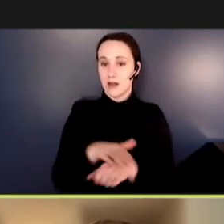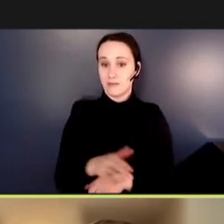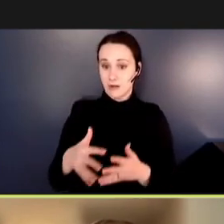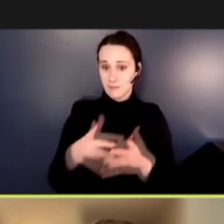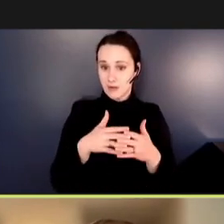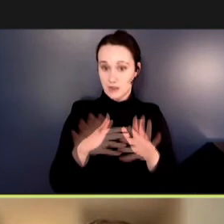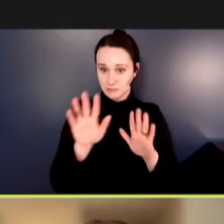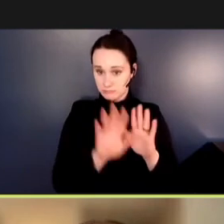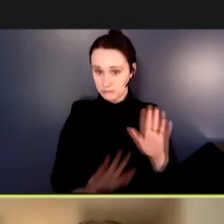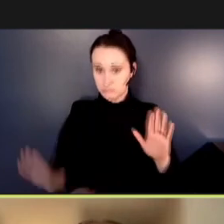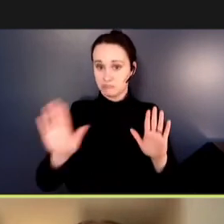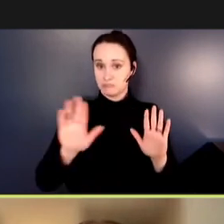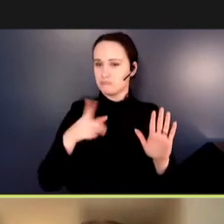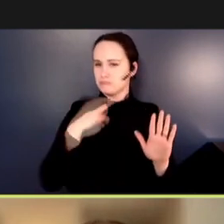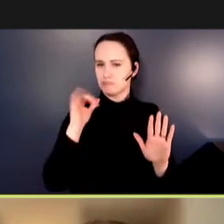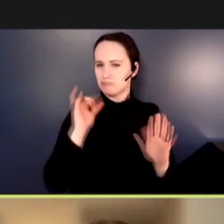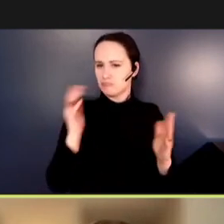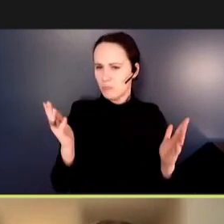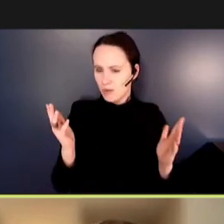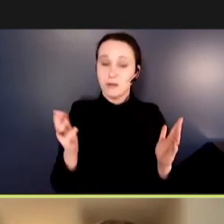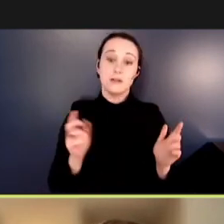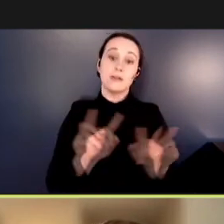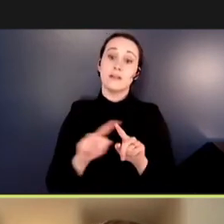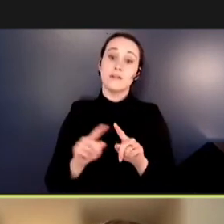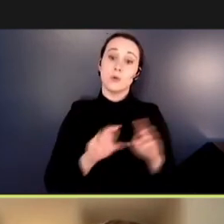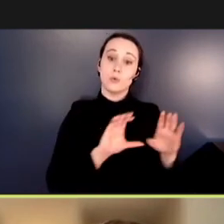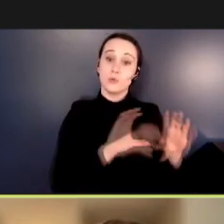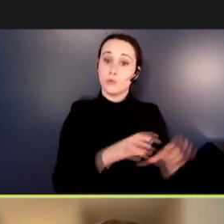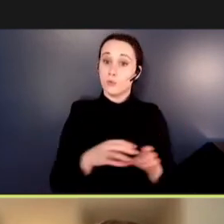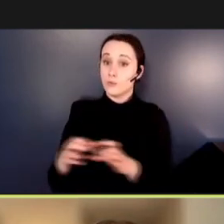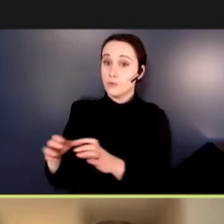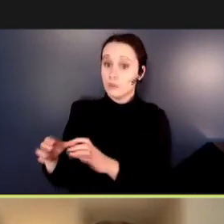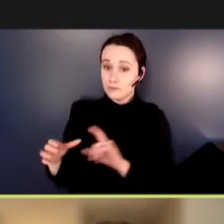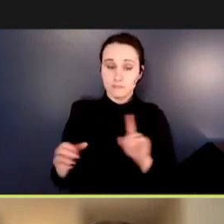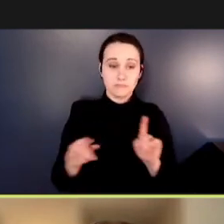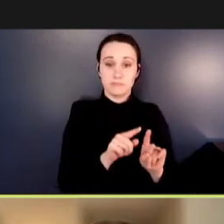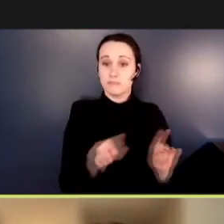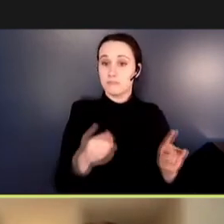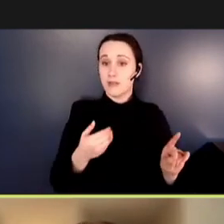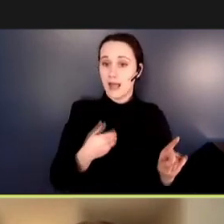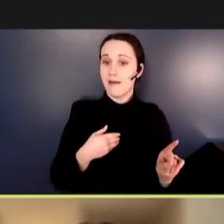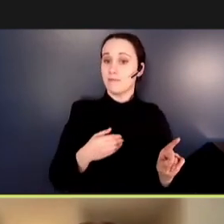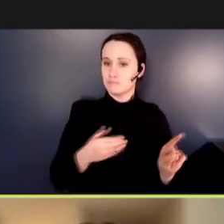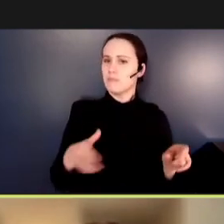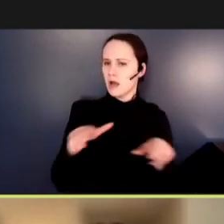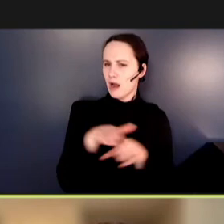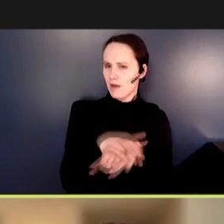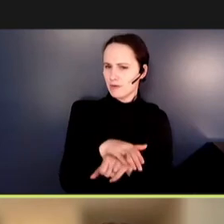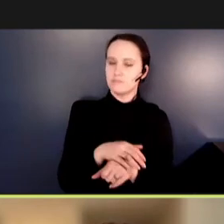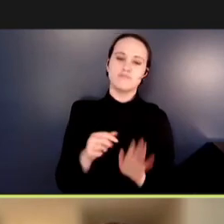so thinking about the different groups that have coverage for vaccines, so private insurance,